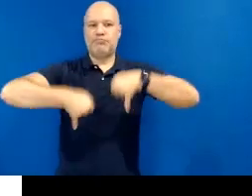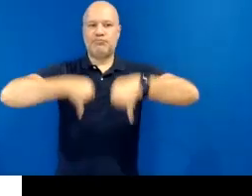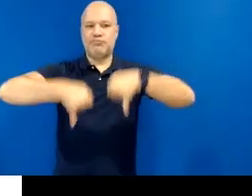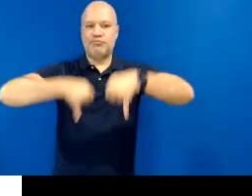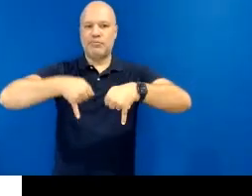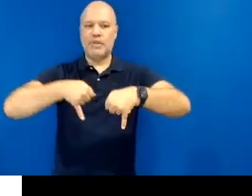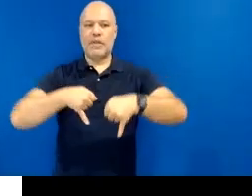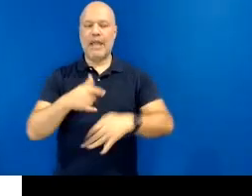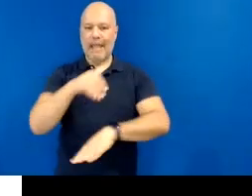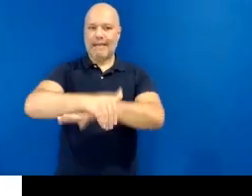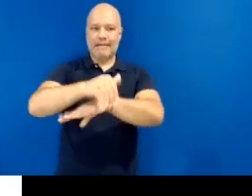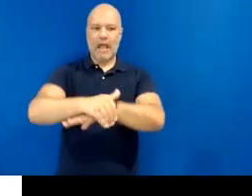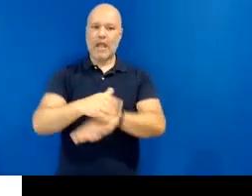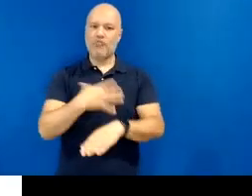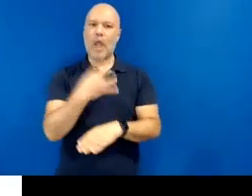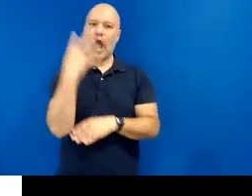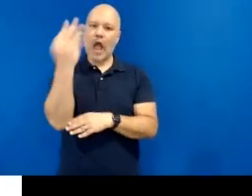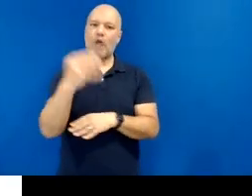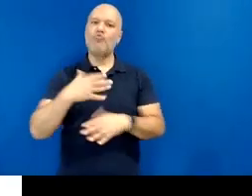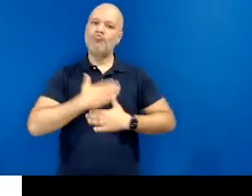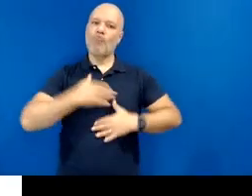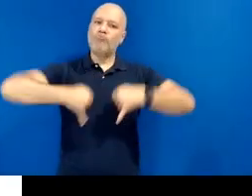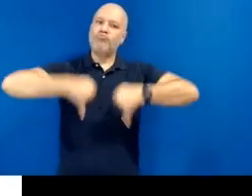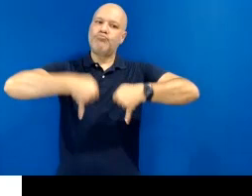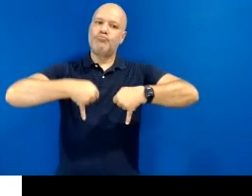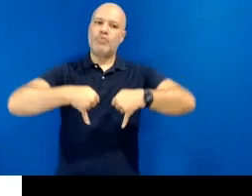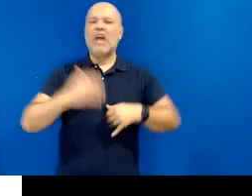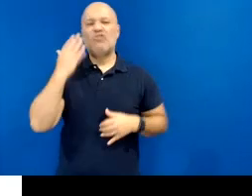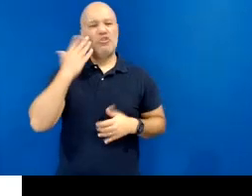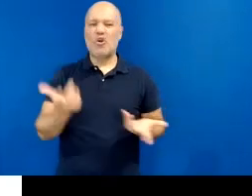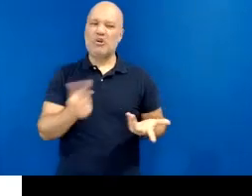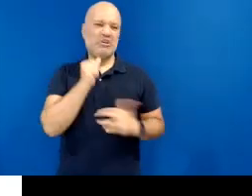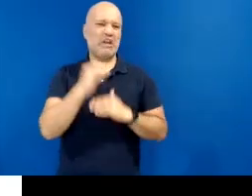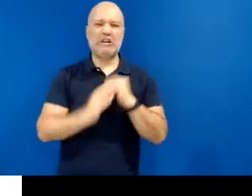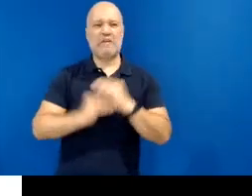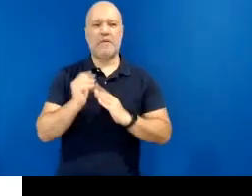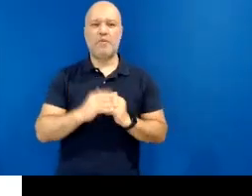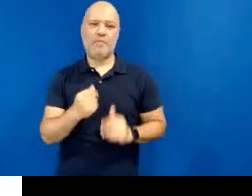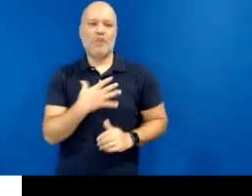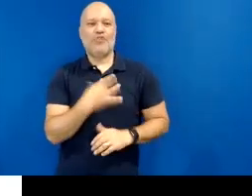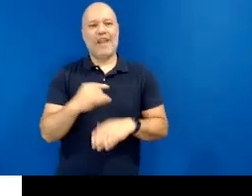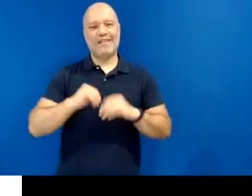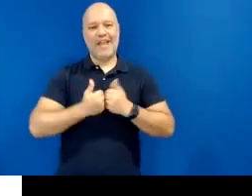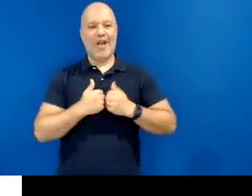These are stilettos. She knows they're not practical, but she likes how they look. She's been